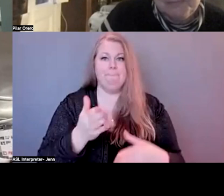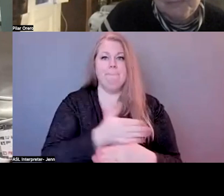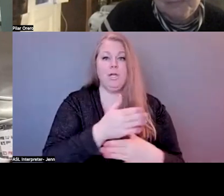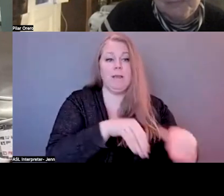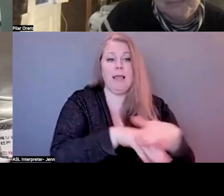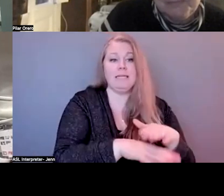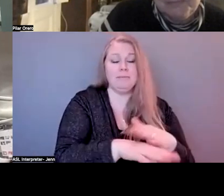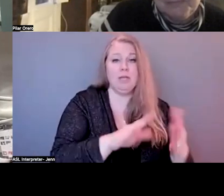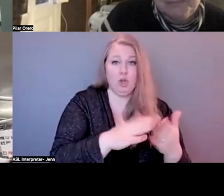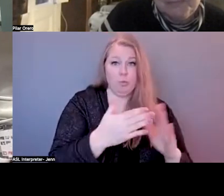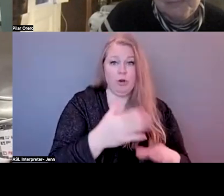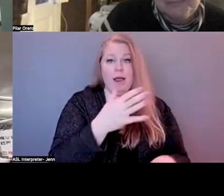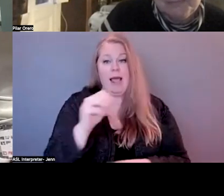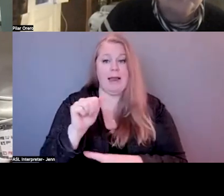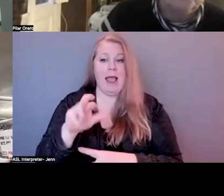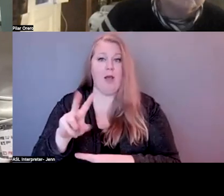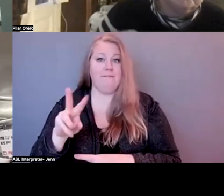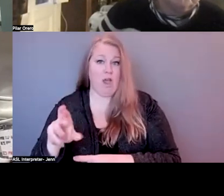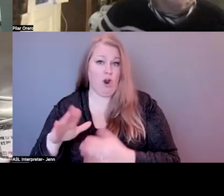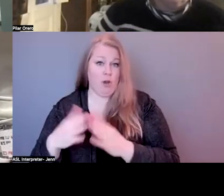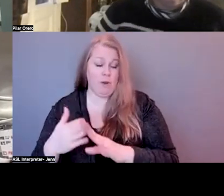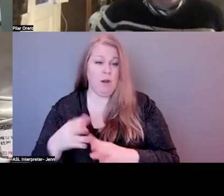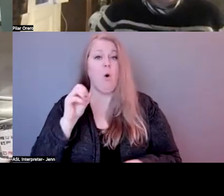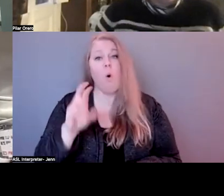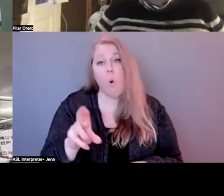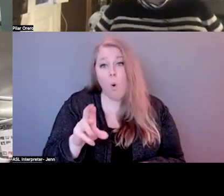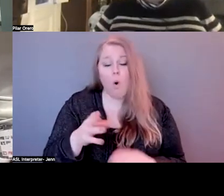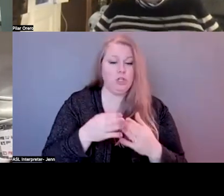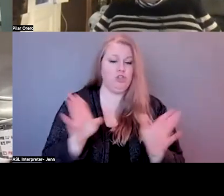and AR/VR community or even the general technical community.